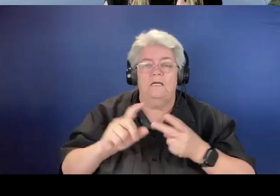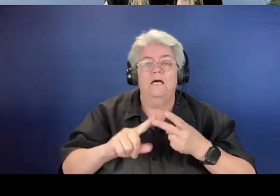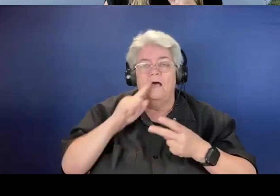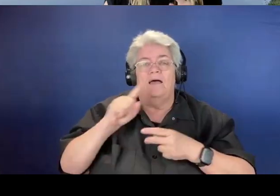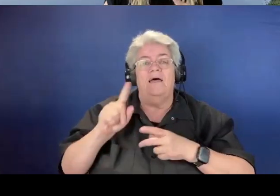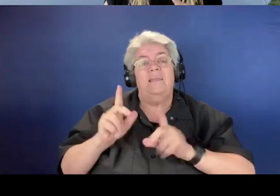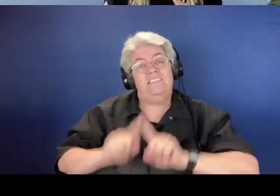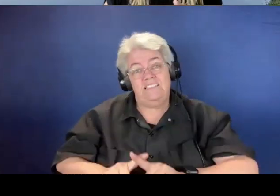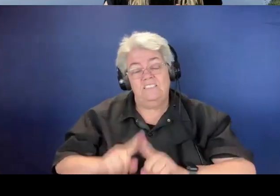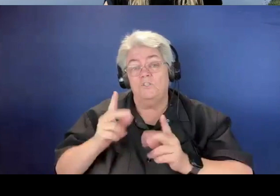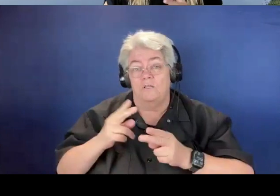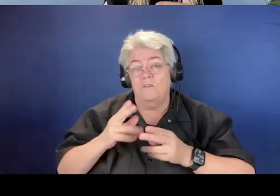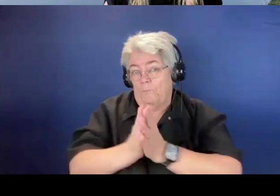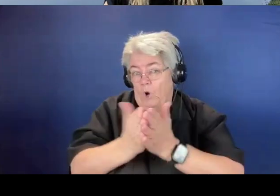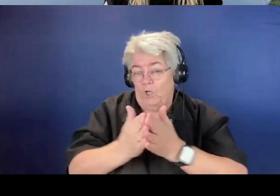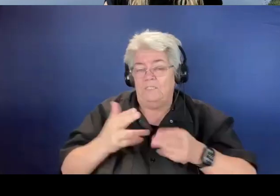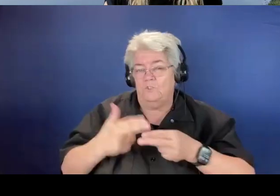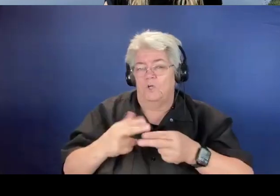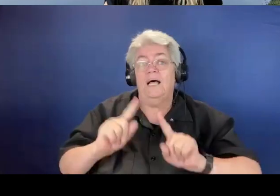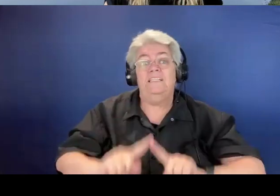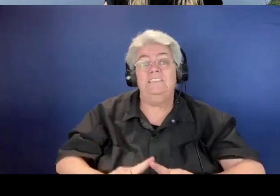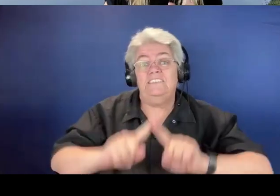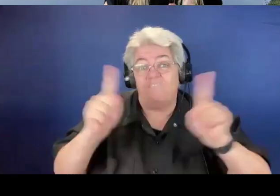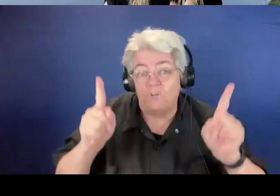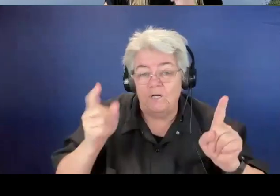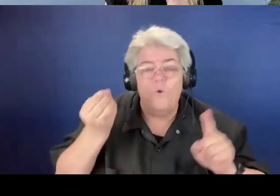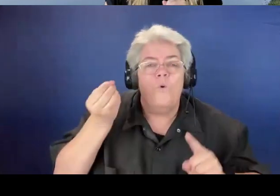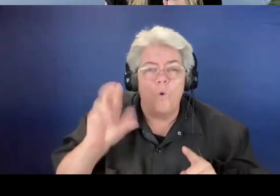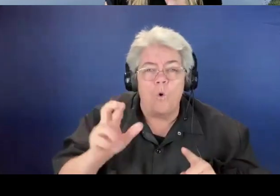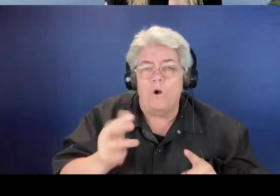We're going to be sending out these slides to you later and a lot of these